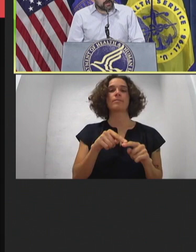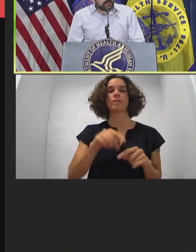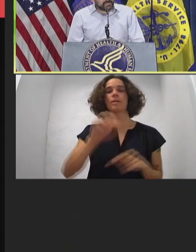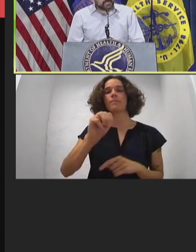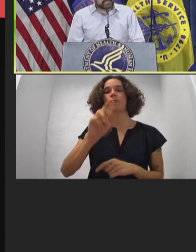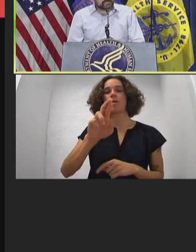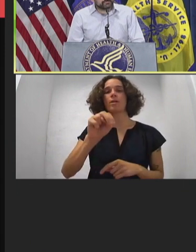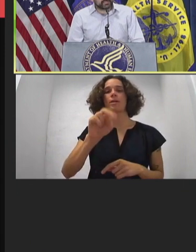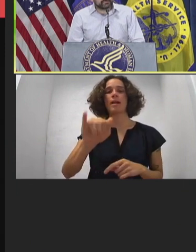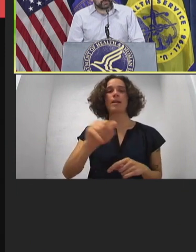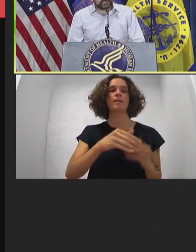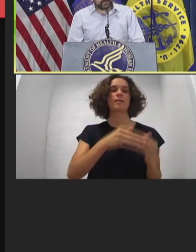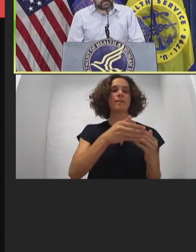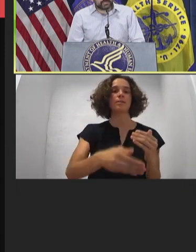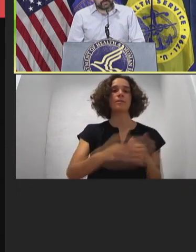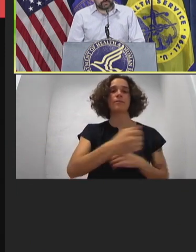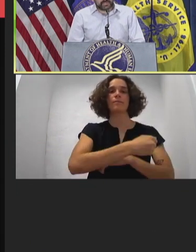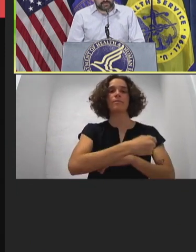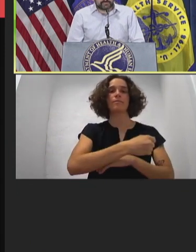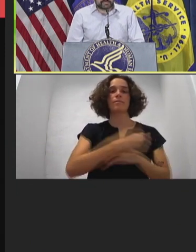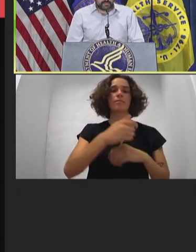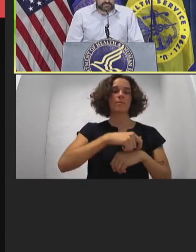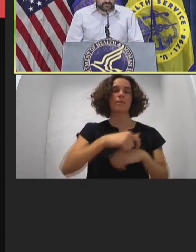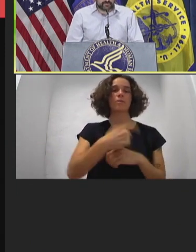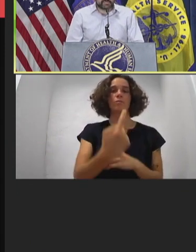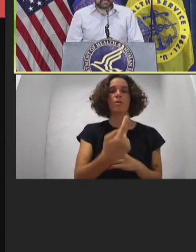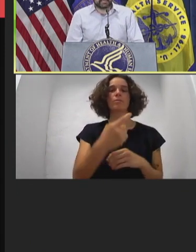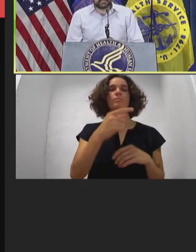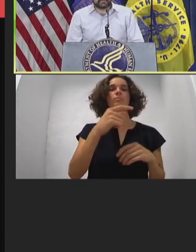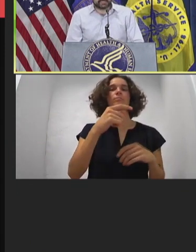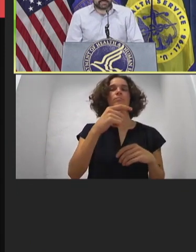But I think it's important to point out that even though we have some diversity in vaccine